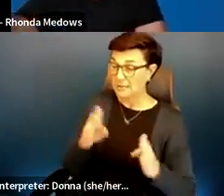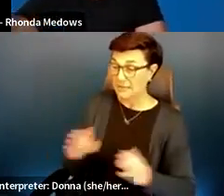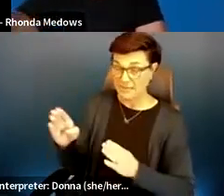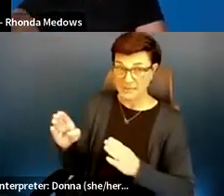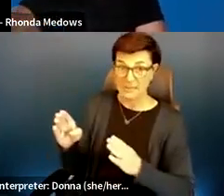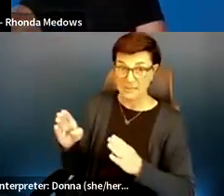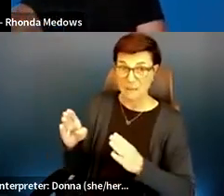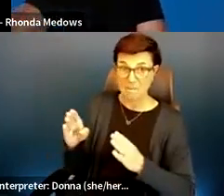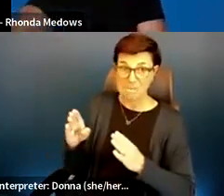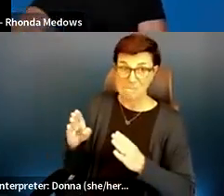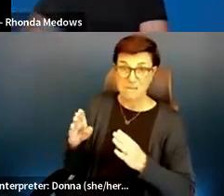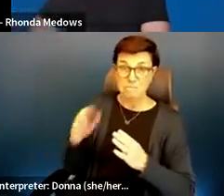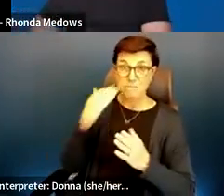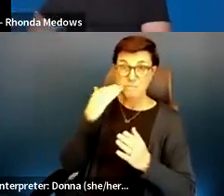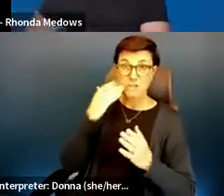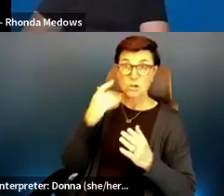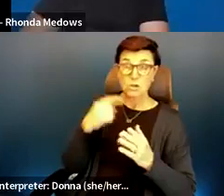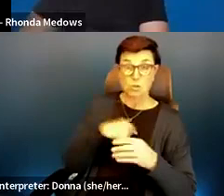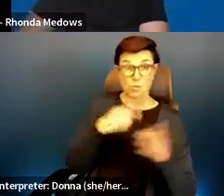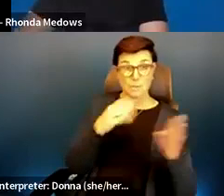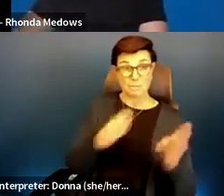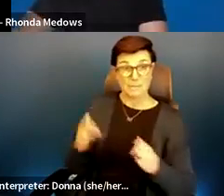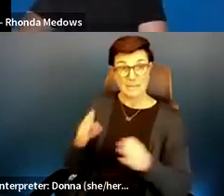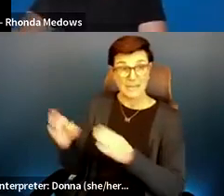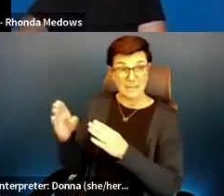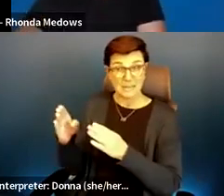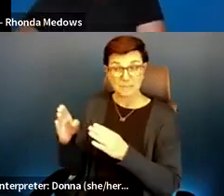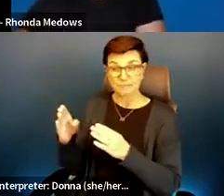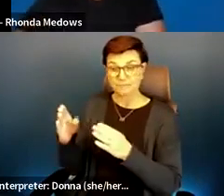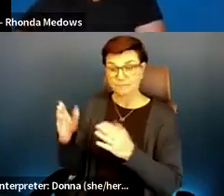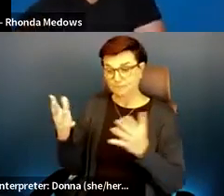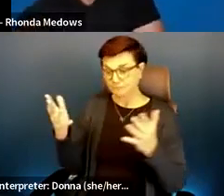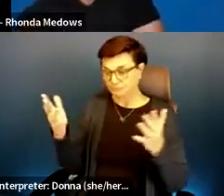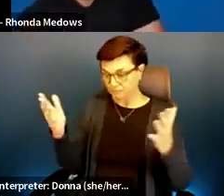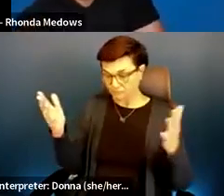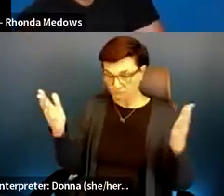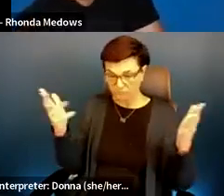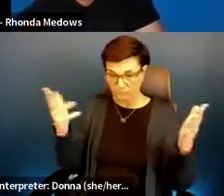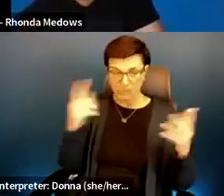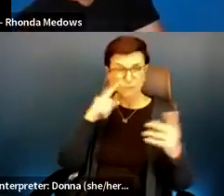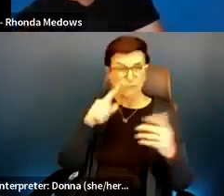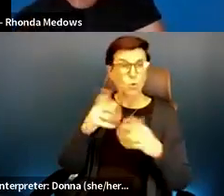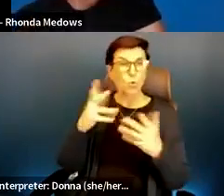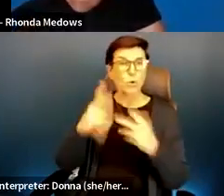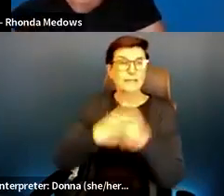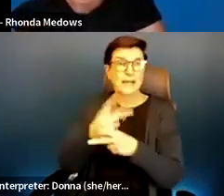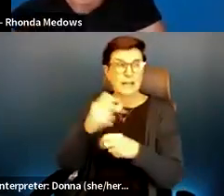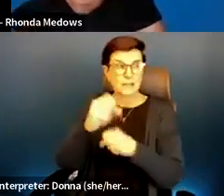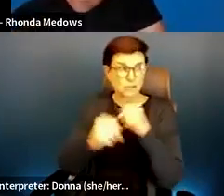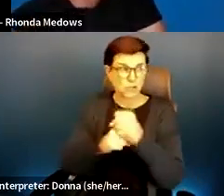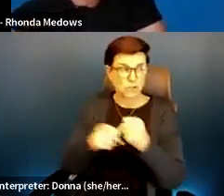you know, you're planning for the kind of structure that you're going to have. And it needs to be specific about,